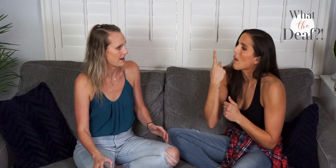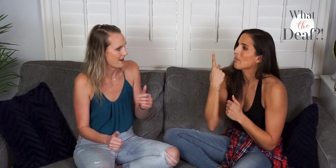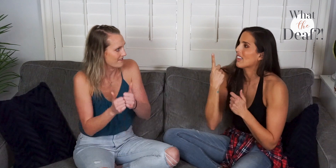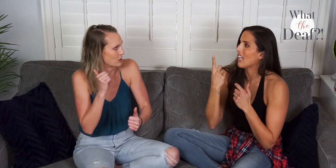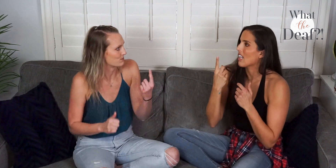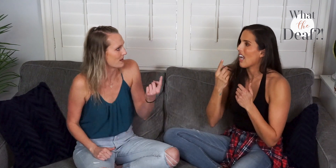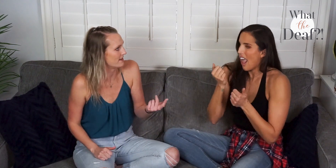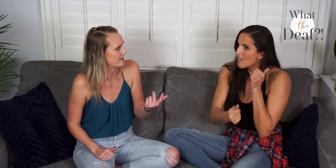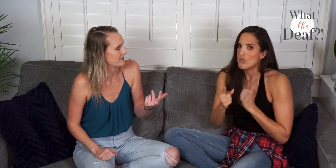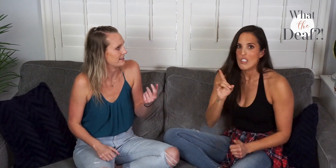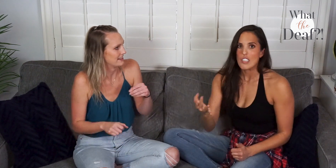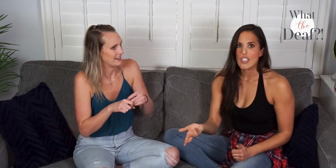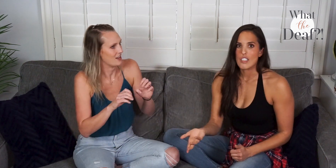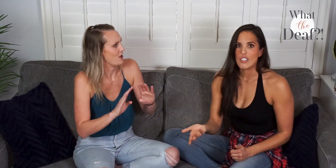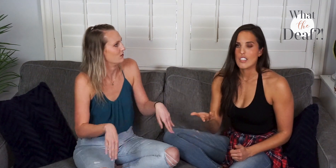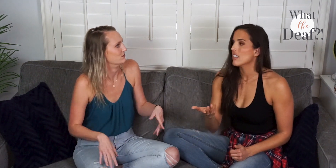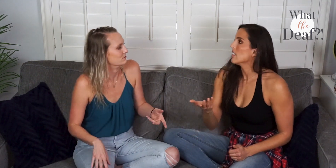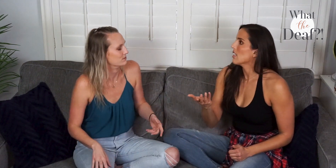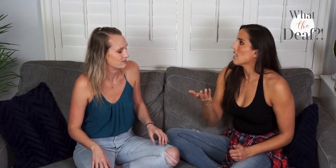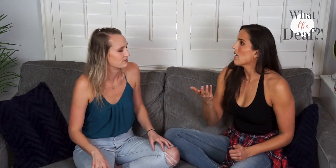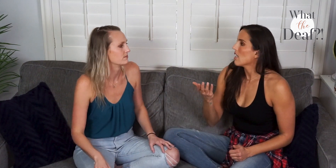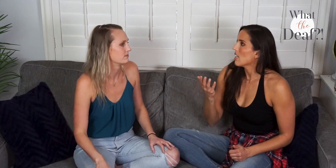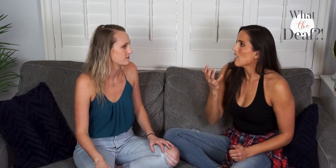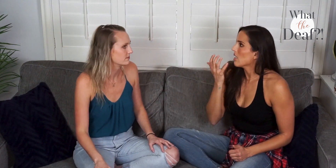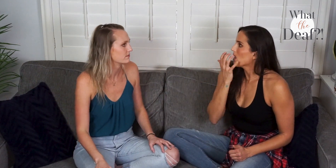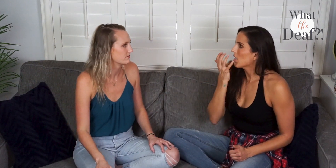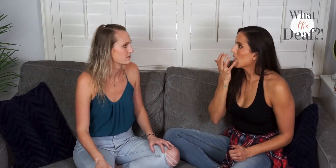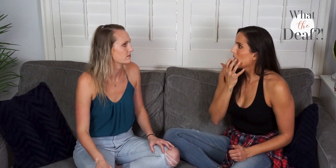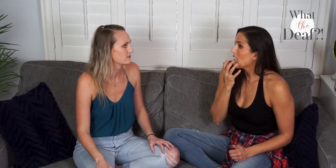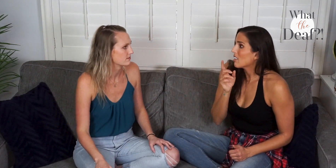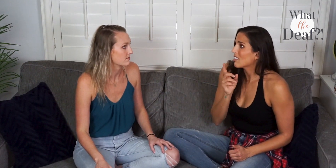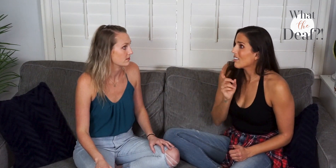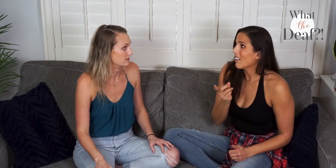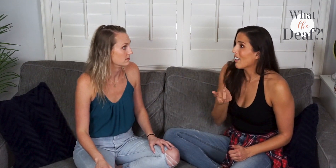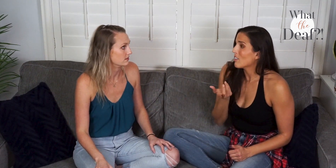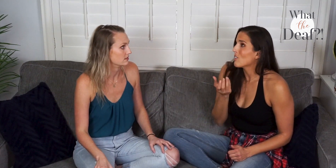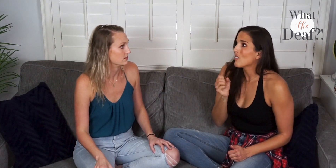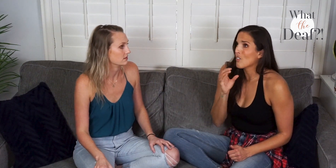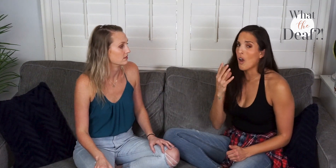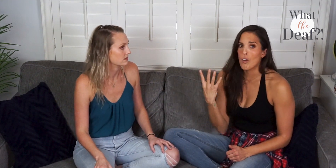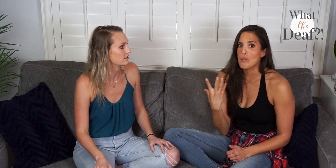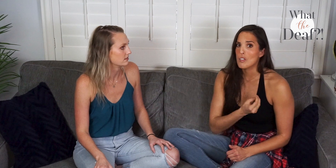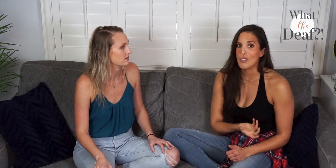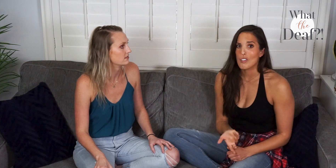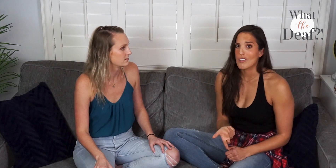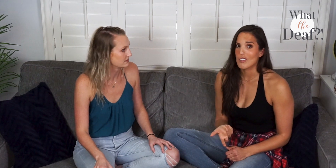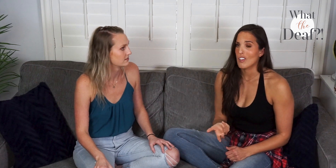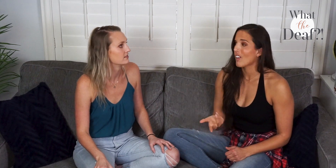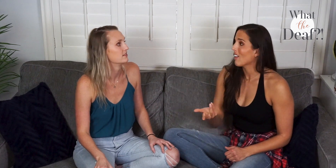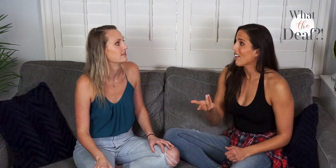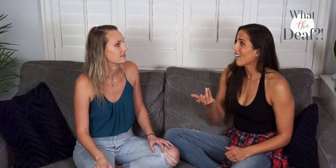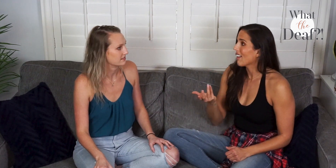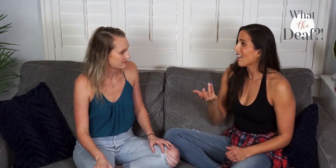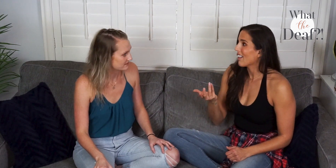or something, everyone tried. Everyone, everyone in the house. It was amazing. It's so beautiful.